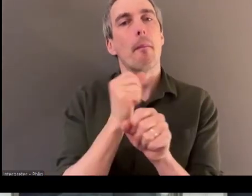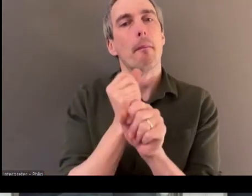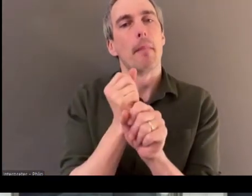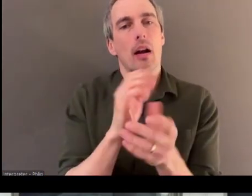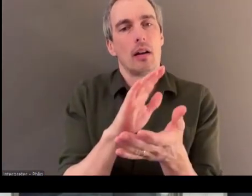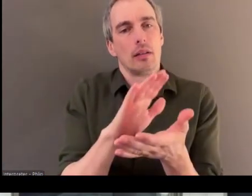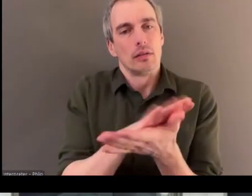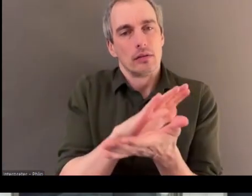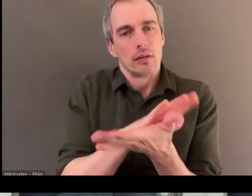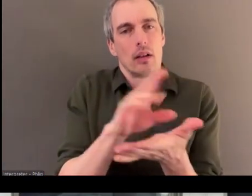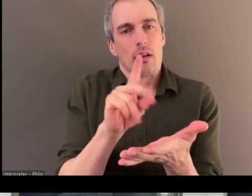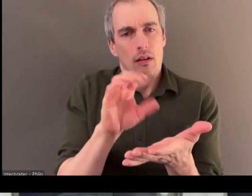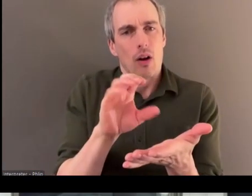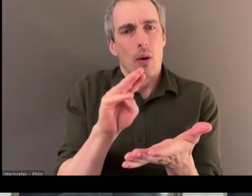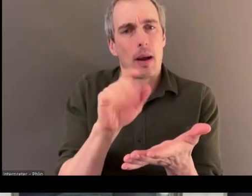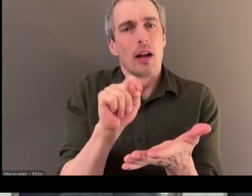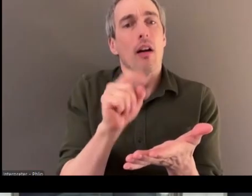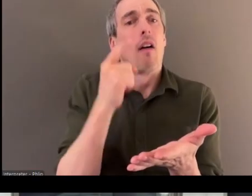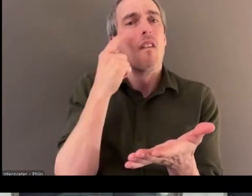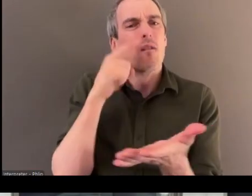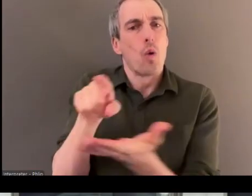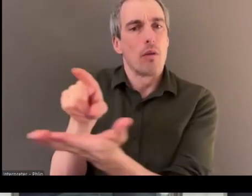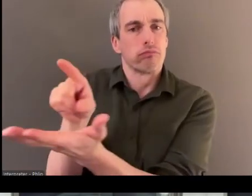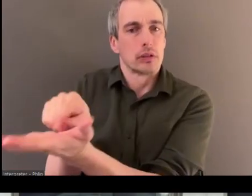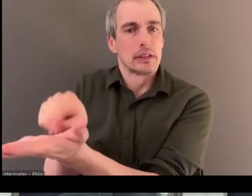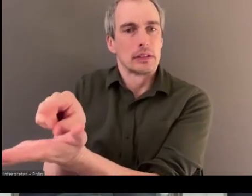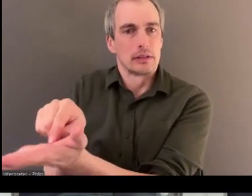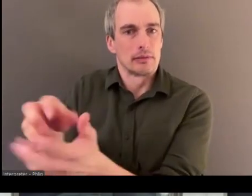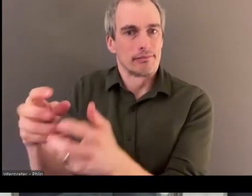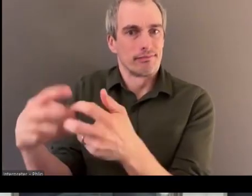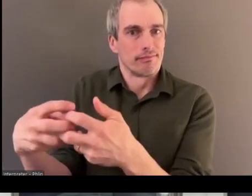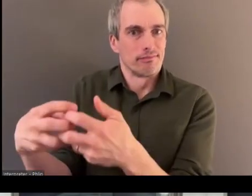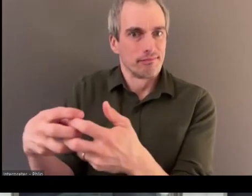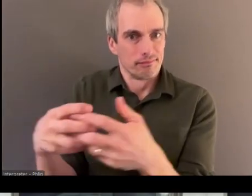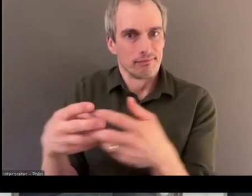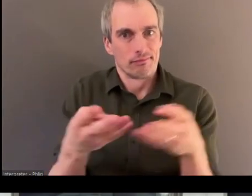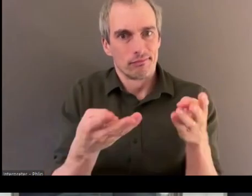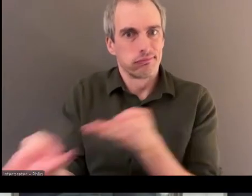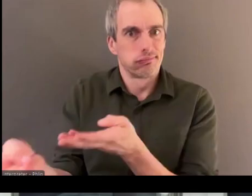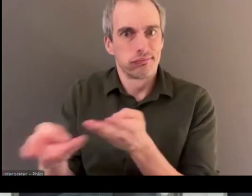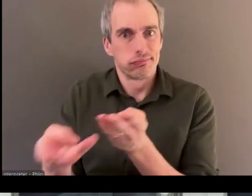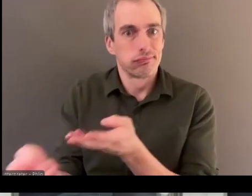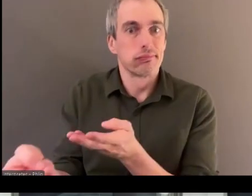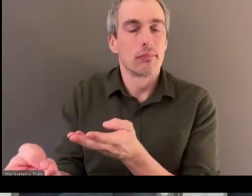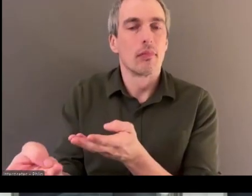And then we've kind of taken PDFs into this portable document that you share around.